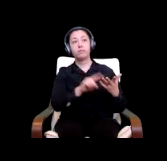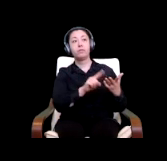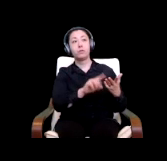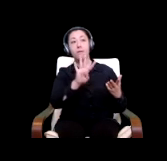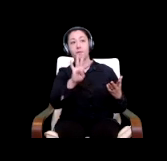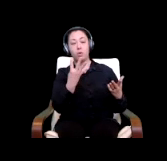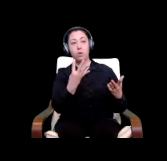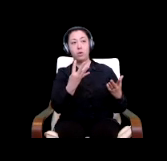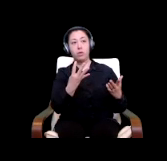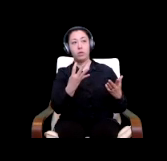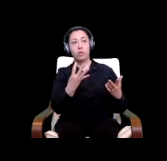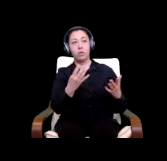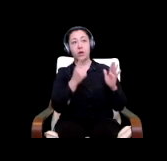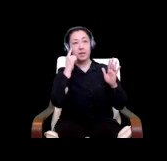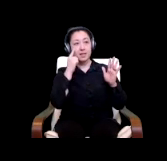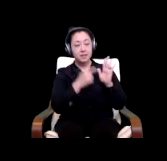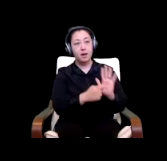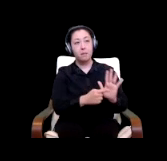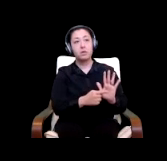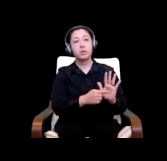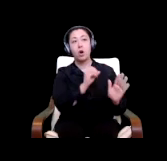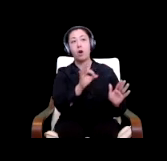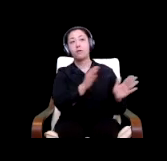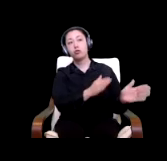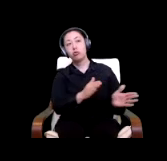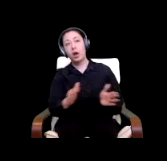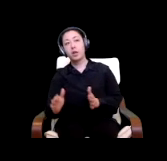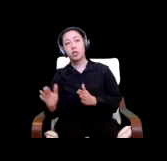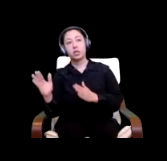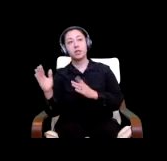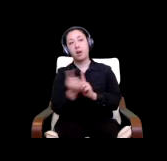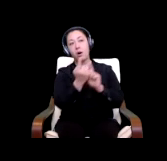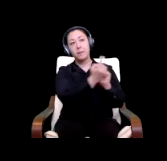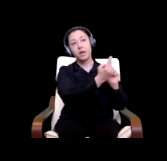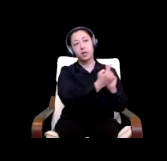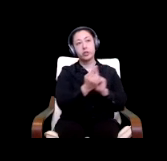Examples of strategies and accommodations, these are a limited set of strategies pulled